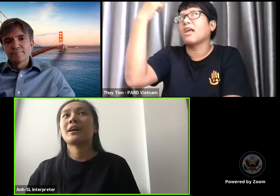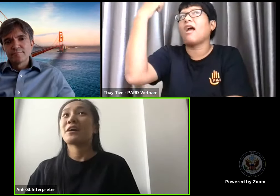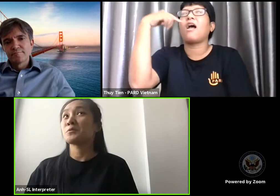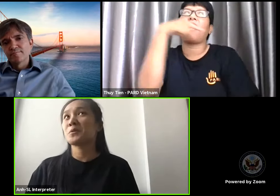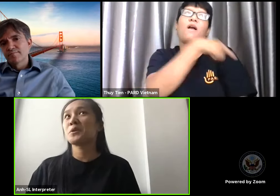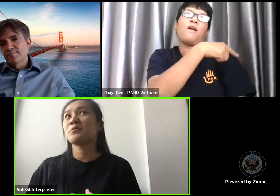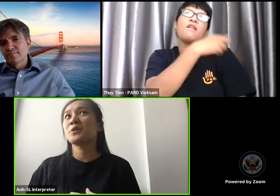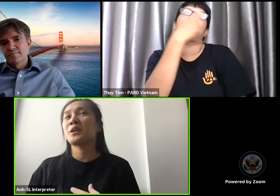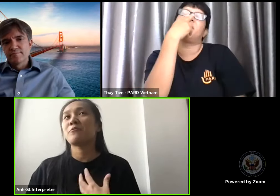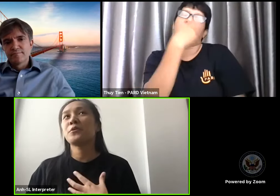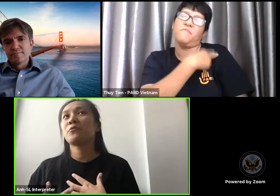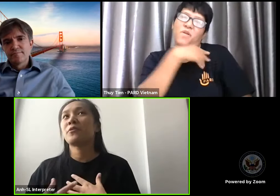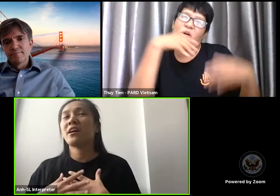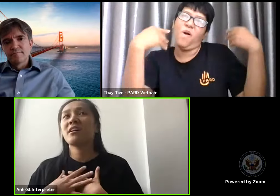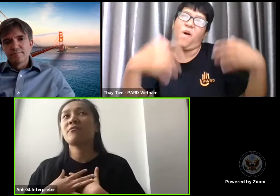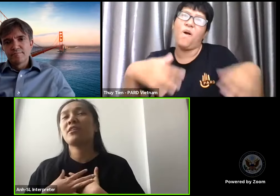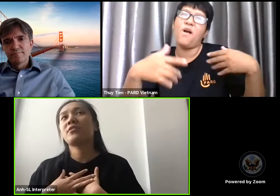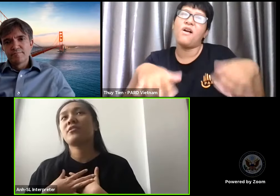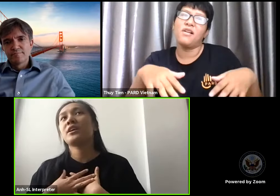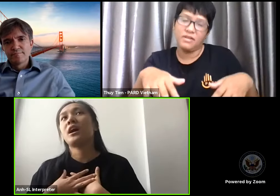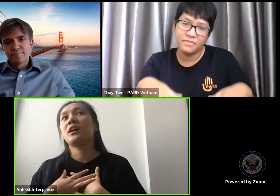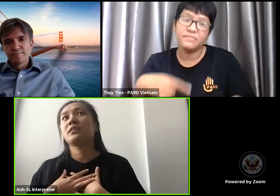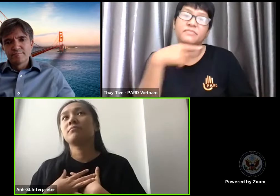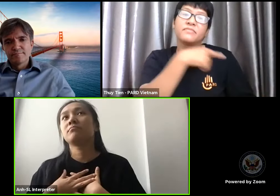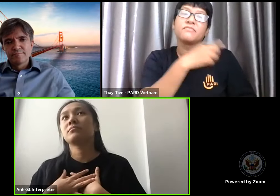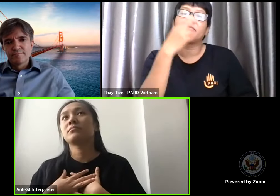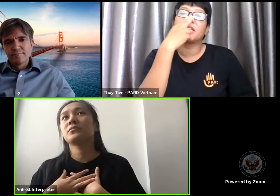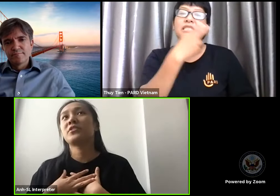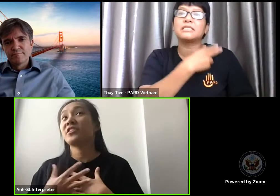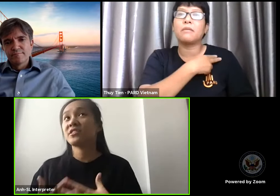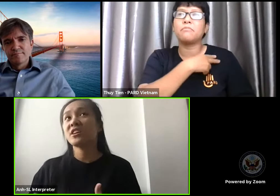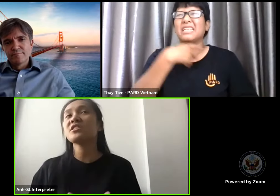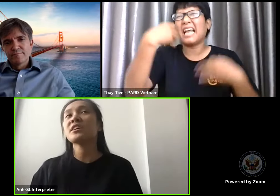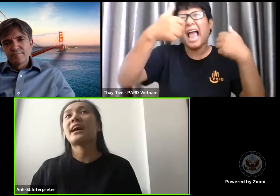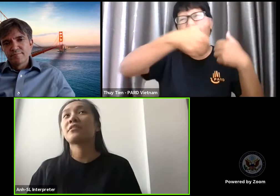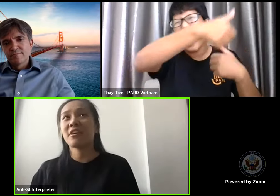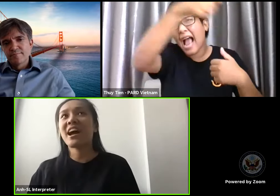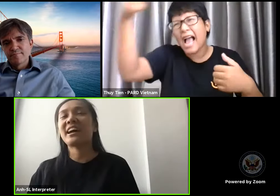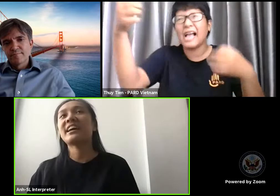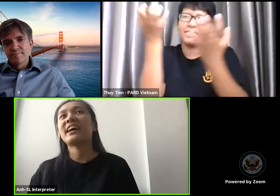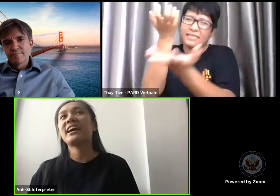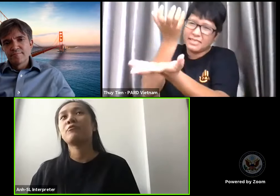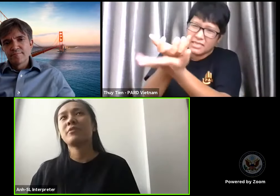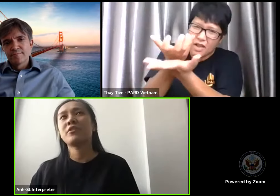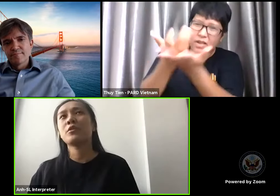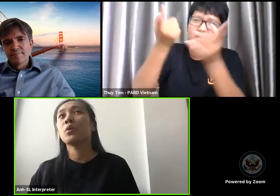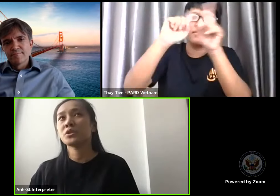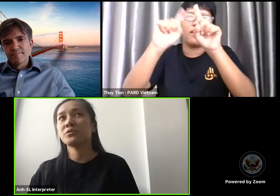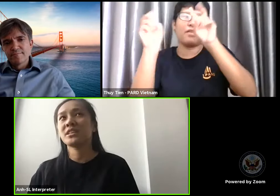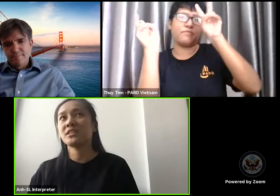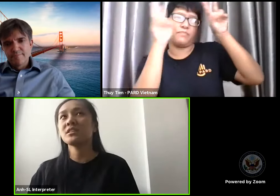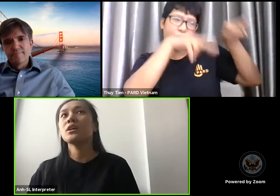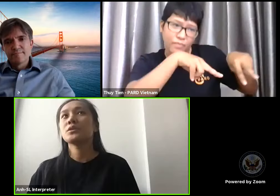I also even like feel very very -- very touched, I cry and very motivated